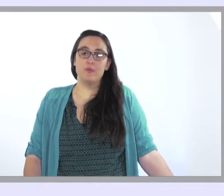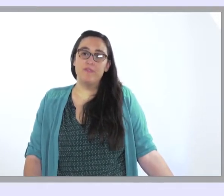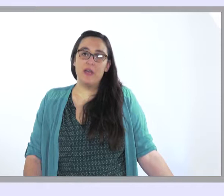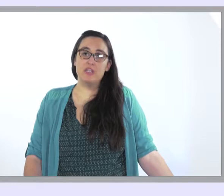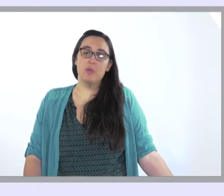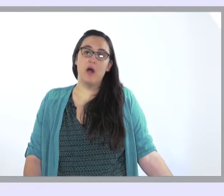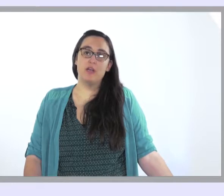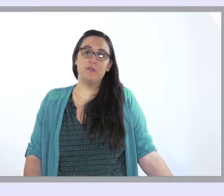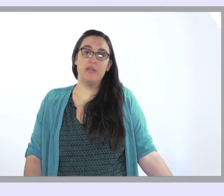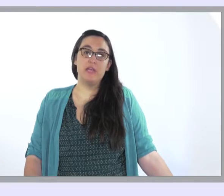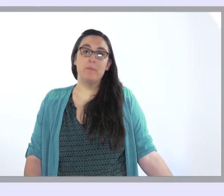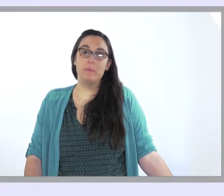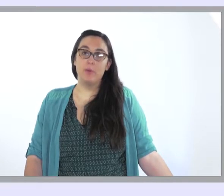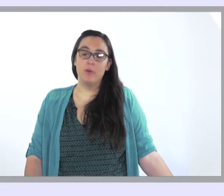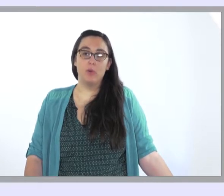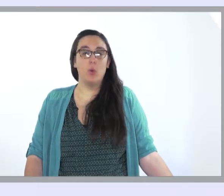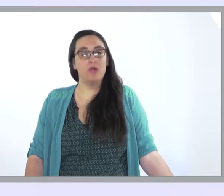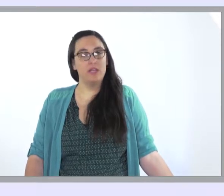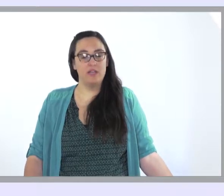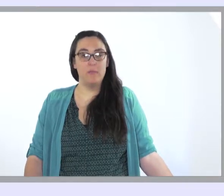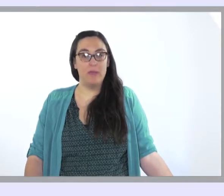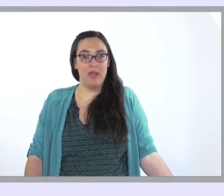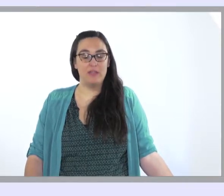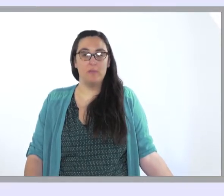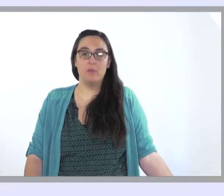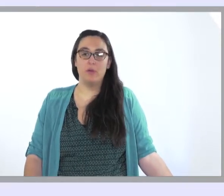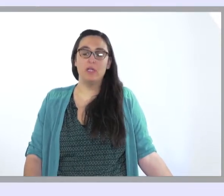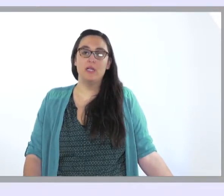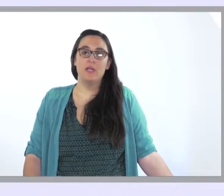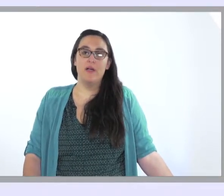to refer to hard of hearing people or hearing impaired people